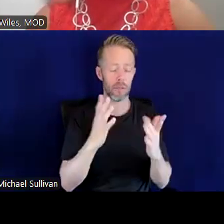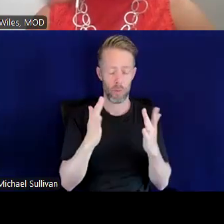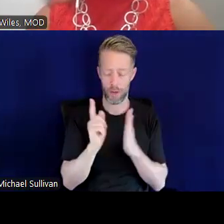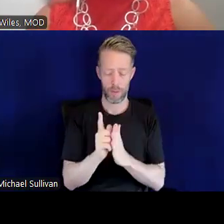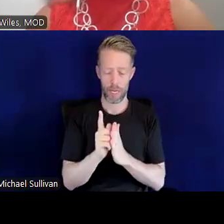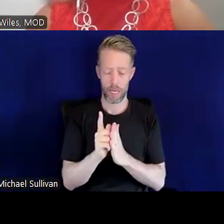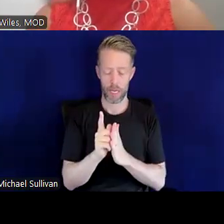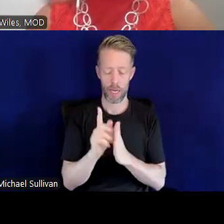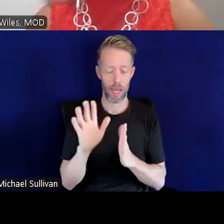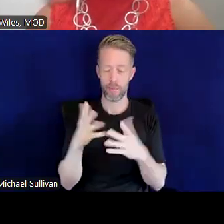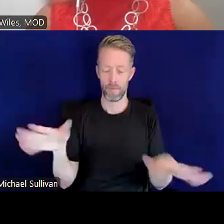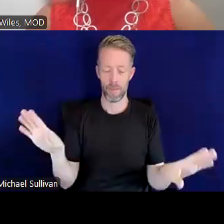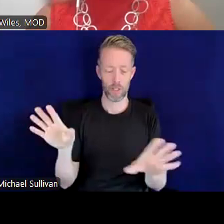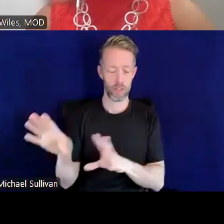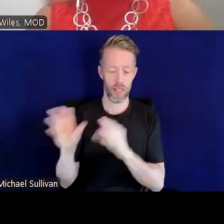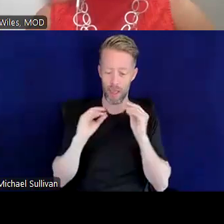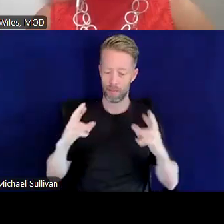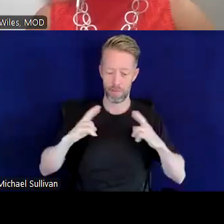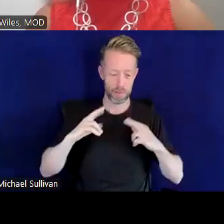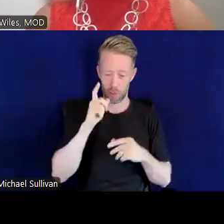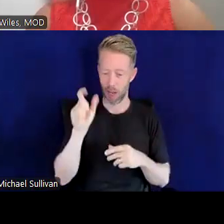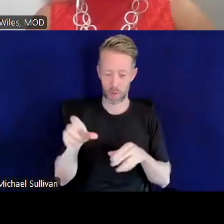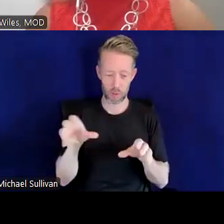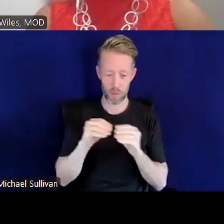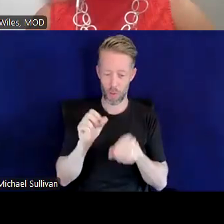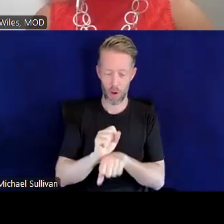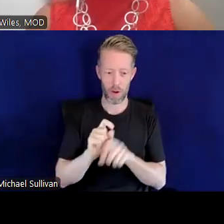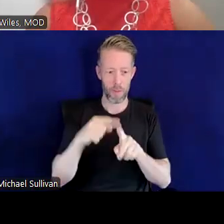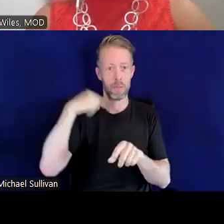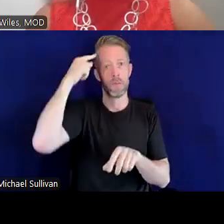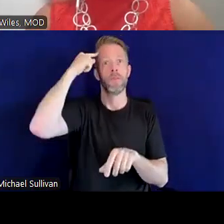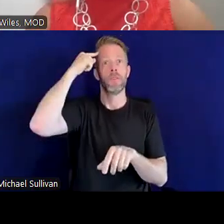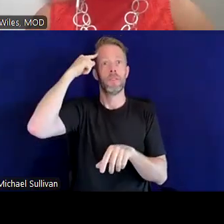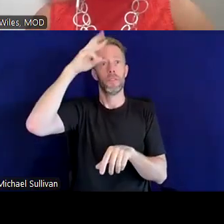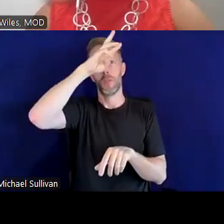my head. I keep telling myself you don't work there anymore and have to do anything else in that area but it still happens.